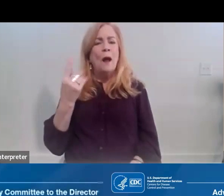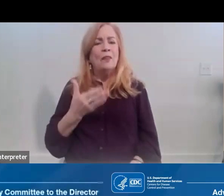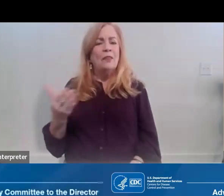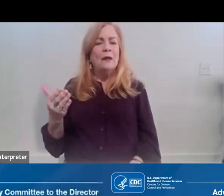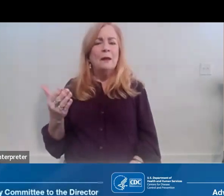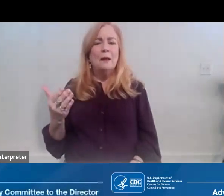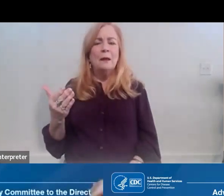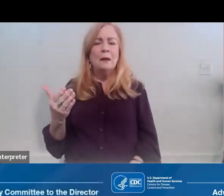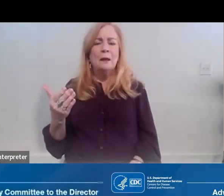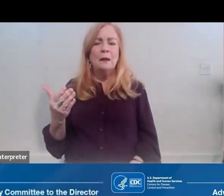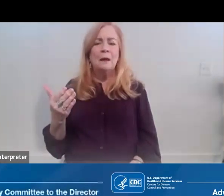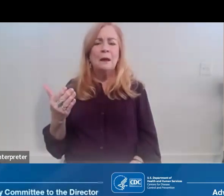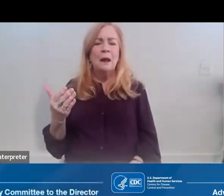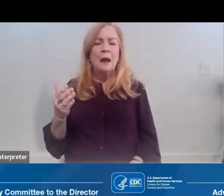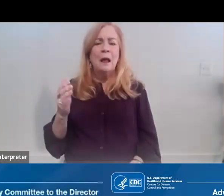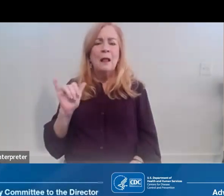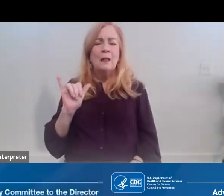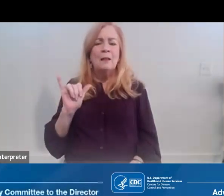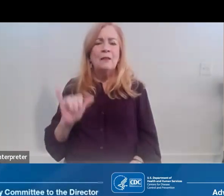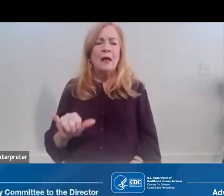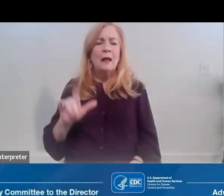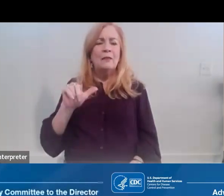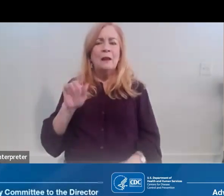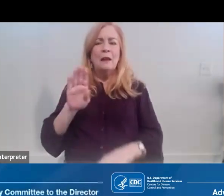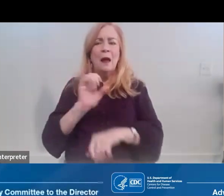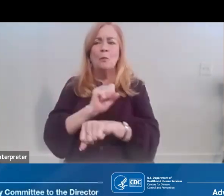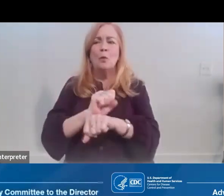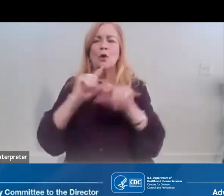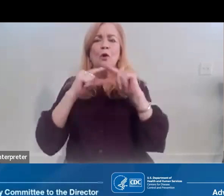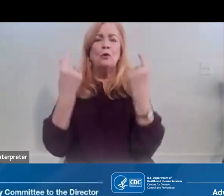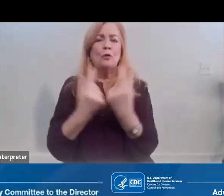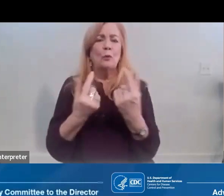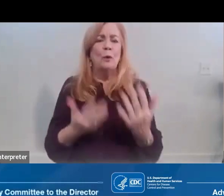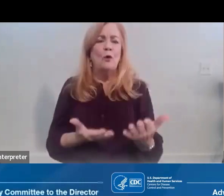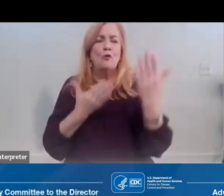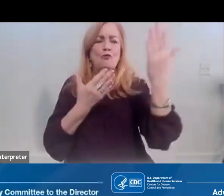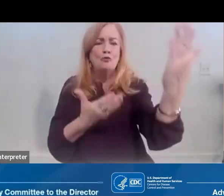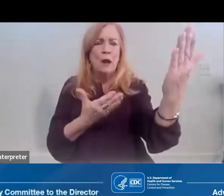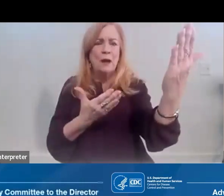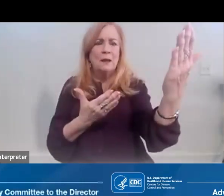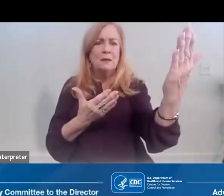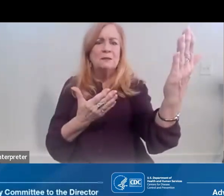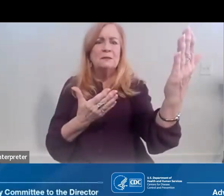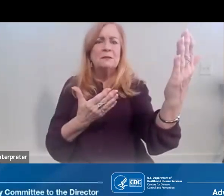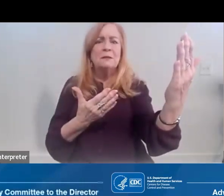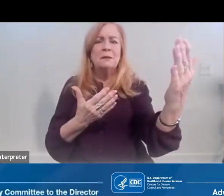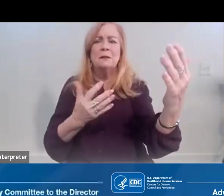One thing that the Lab Workgroup raised when we did the evaluation